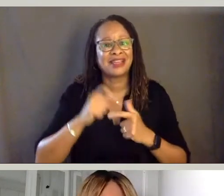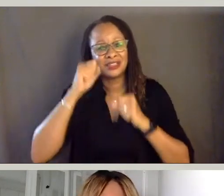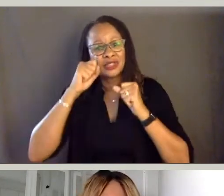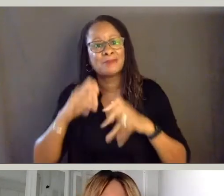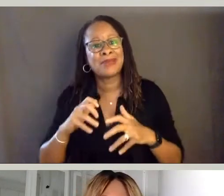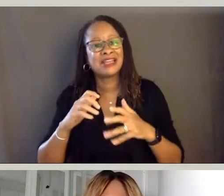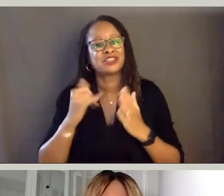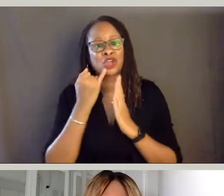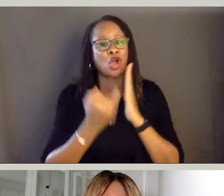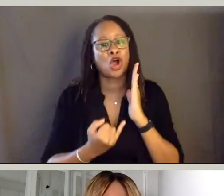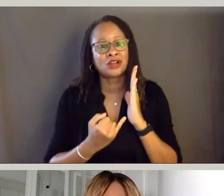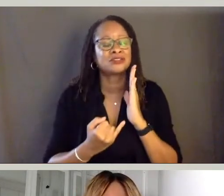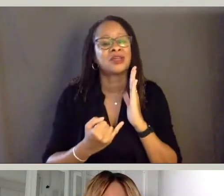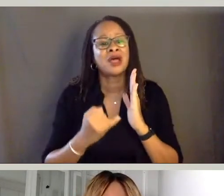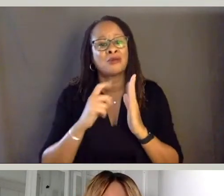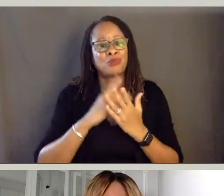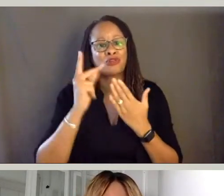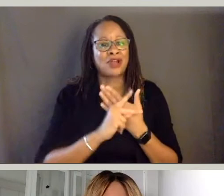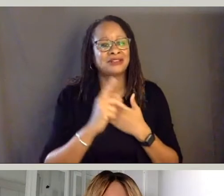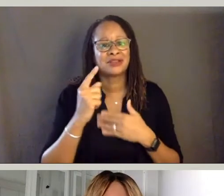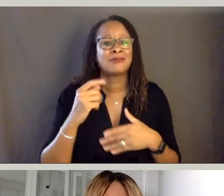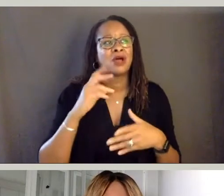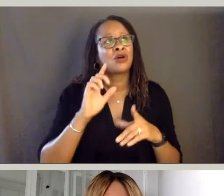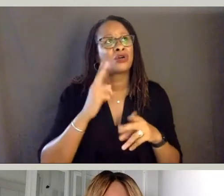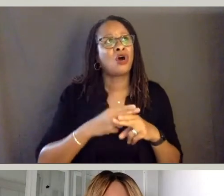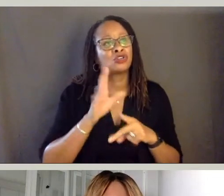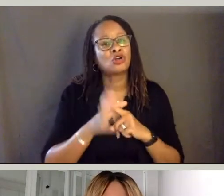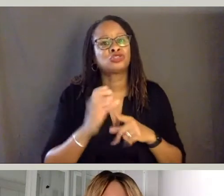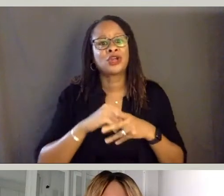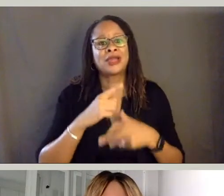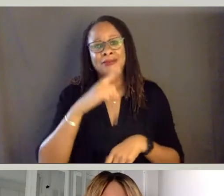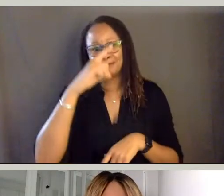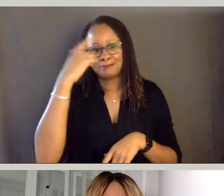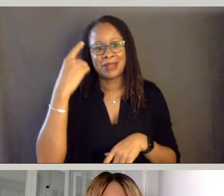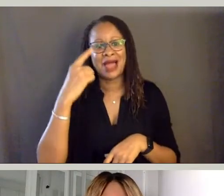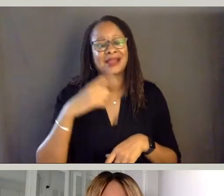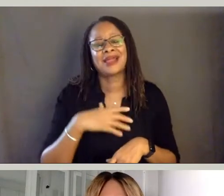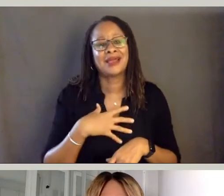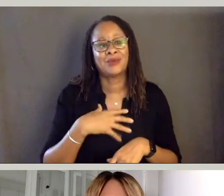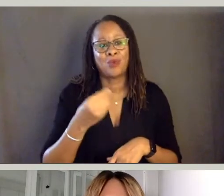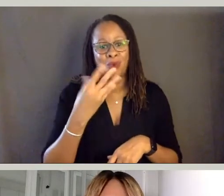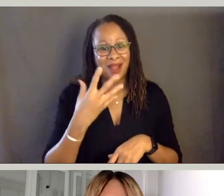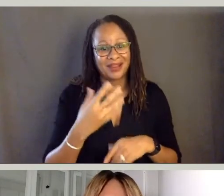called Culture in Black and White for low-income kids in my hometown in Mobile, Alabama, where I got to go and train, right?